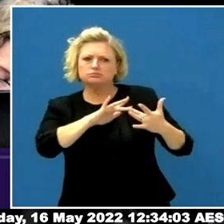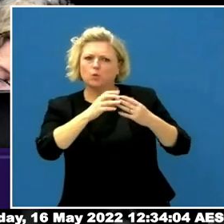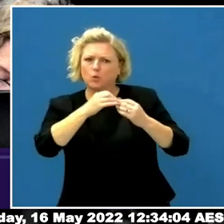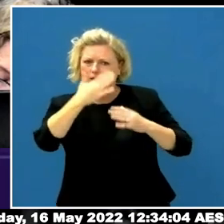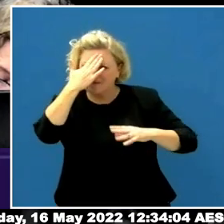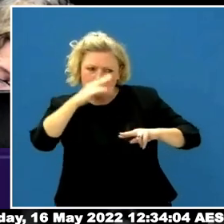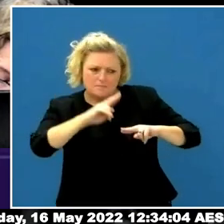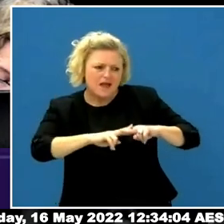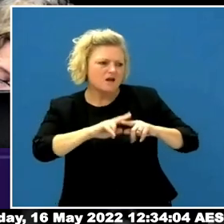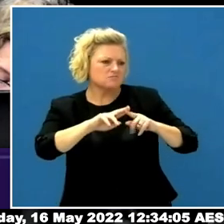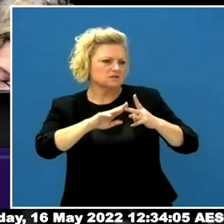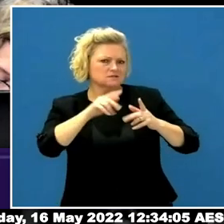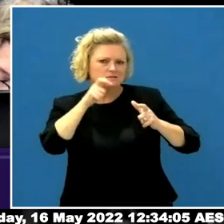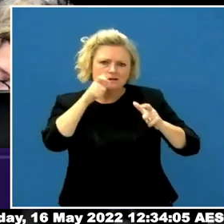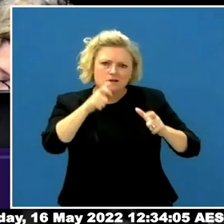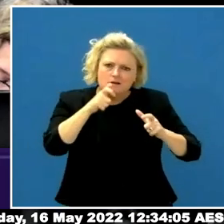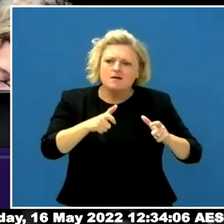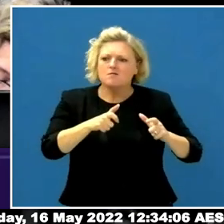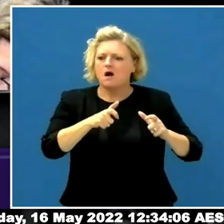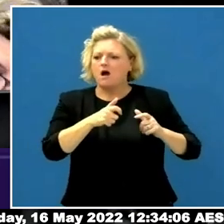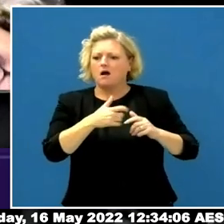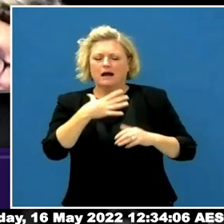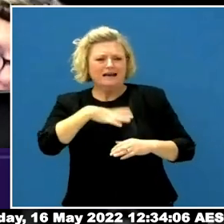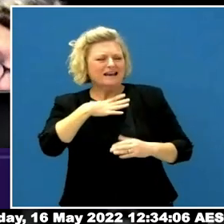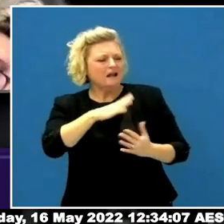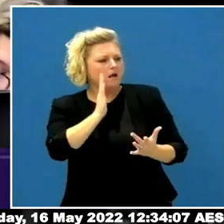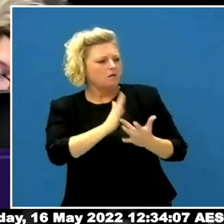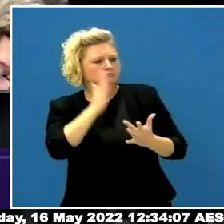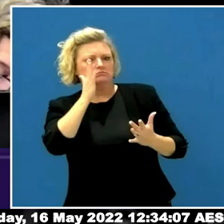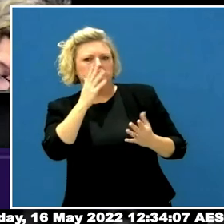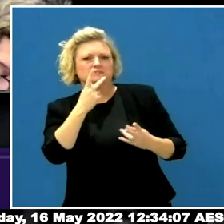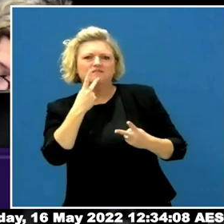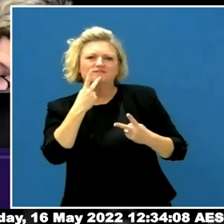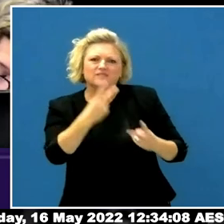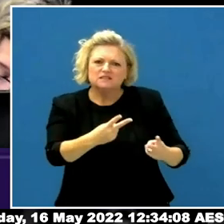Yes. The spot checks for one-on-ones. So they're things you raised earlier --